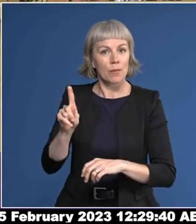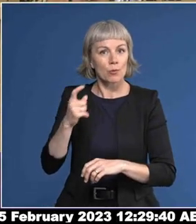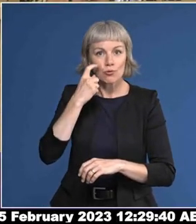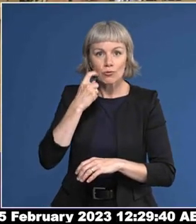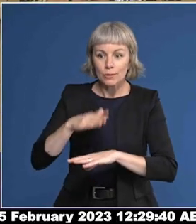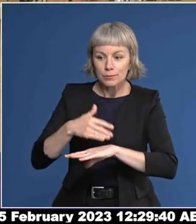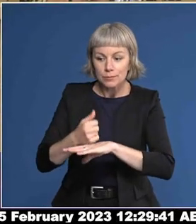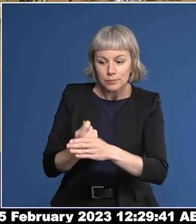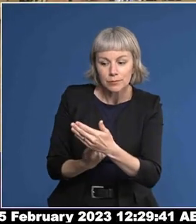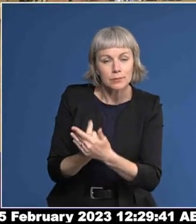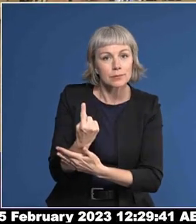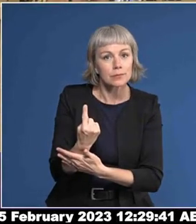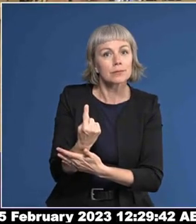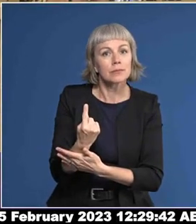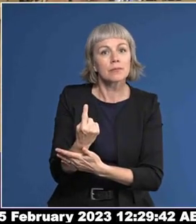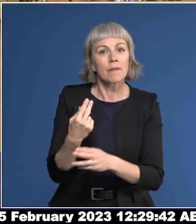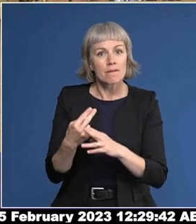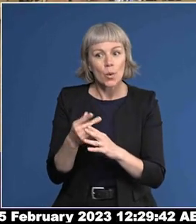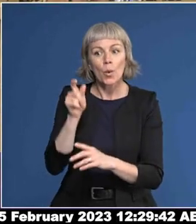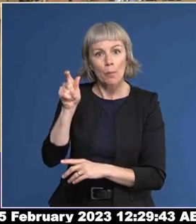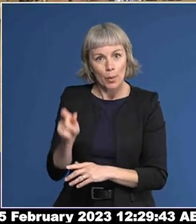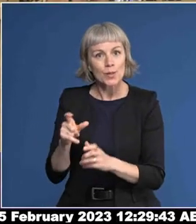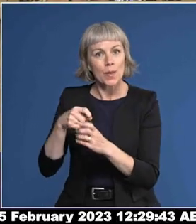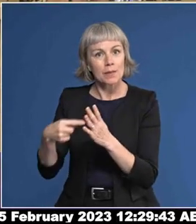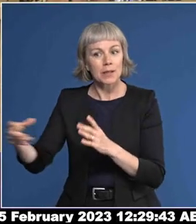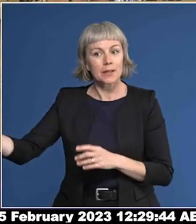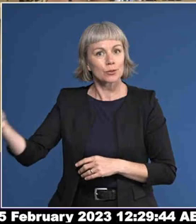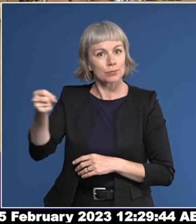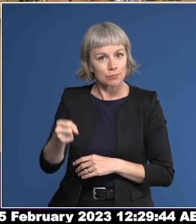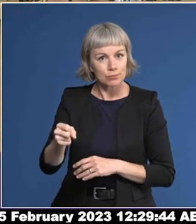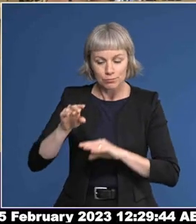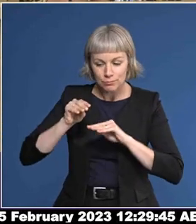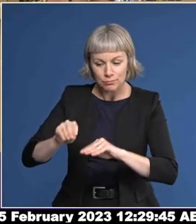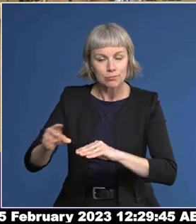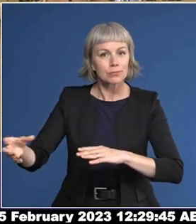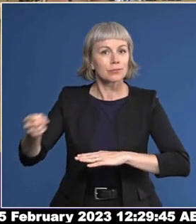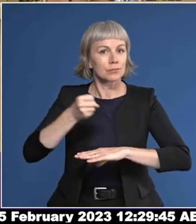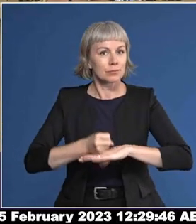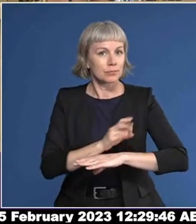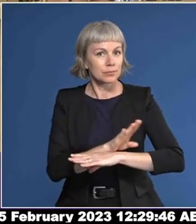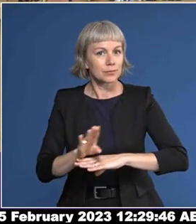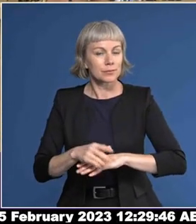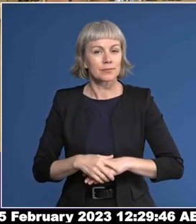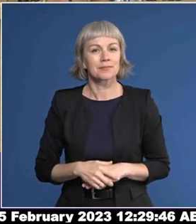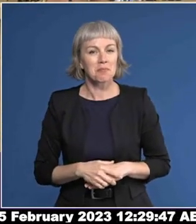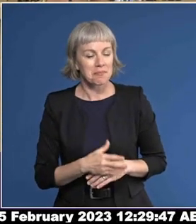for somebody to be able to participate. Probably for Coastal, I accept that probably seems a little distant.